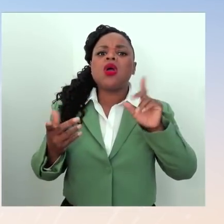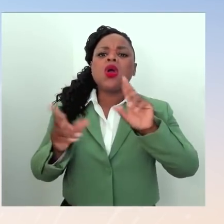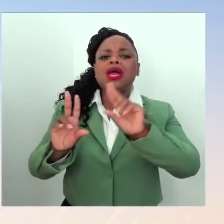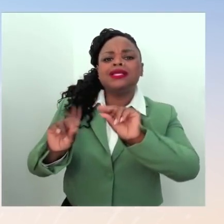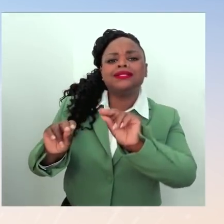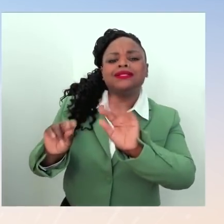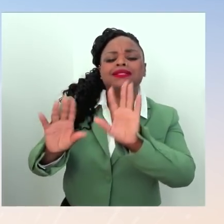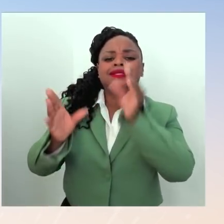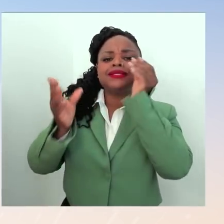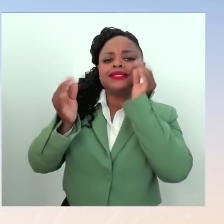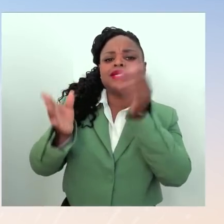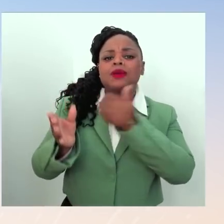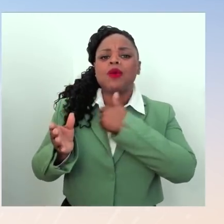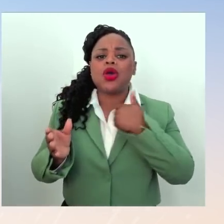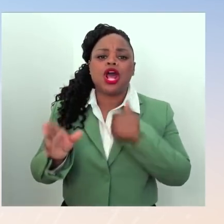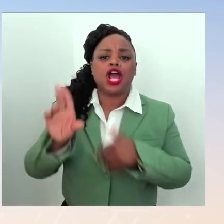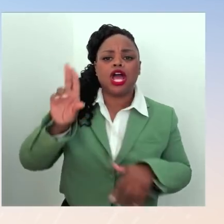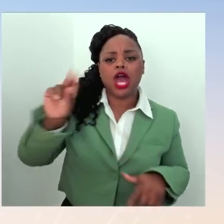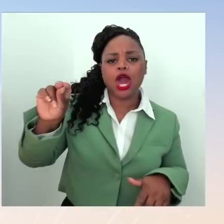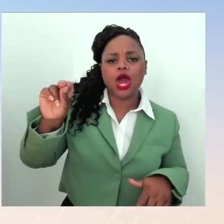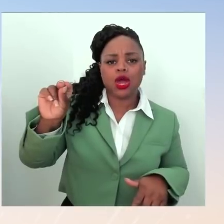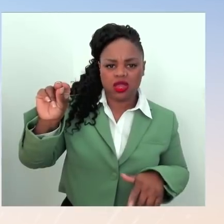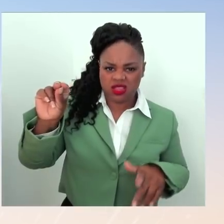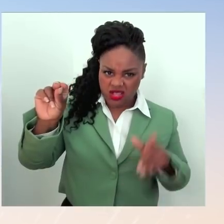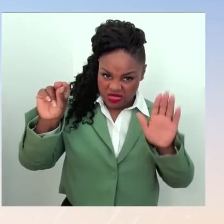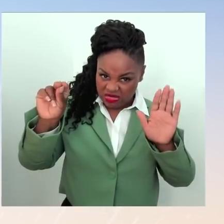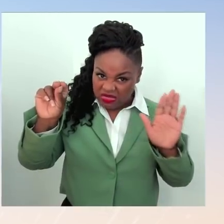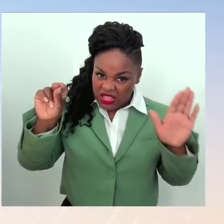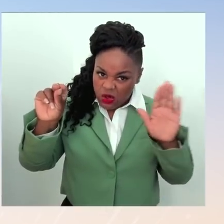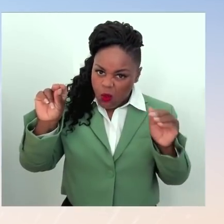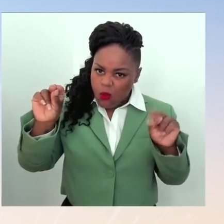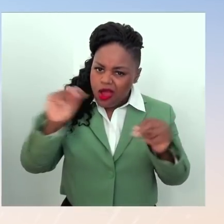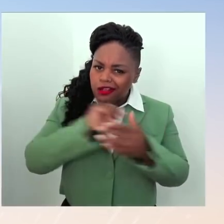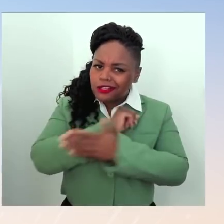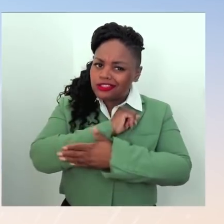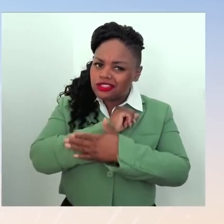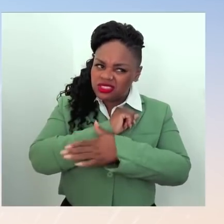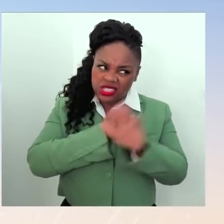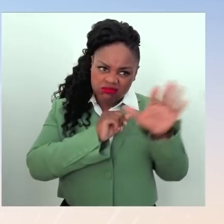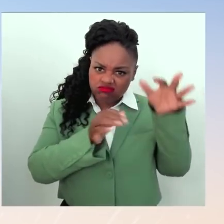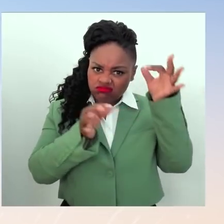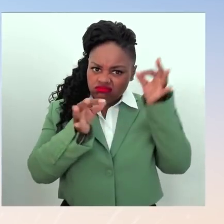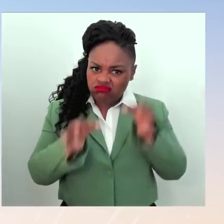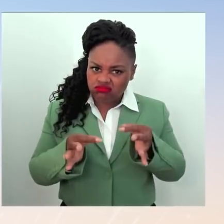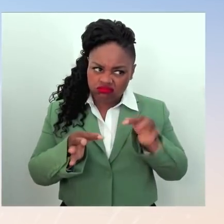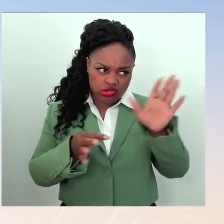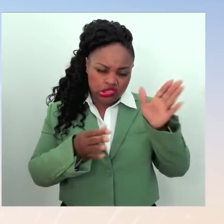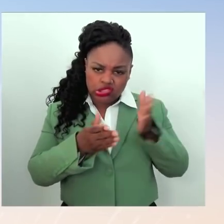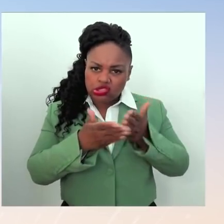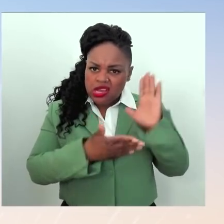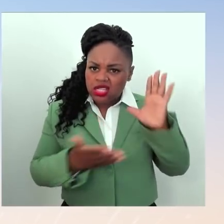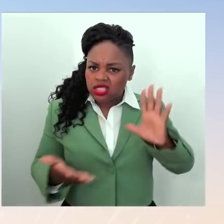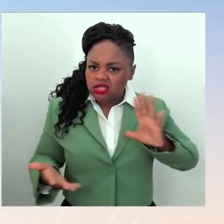They make -- they make their own decisions. But it is not as easy as just moving planes around.